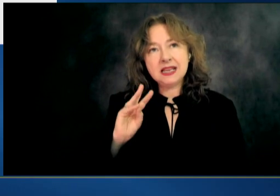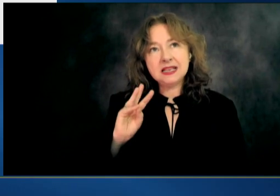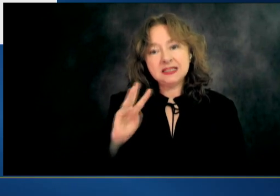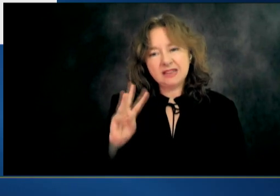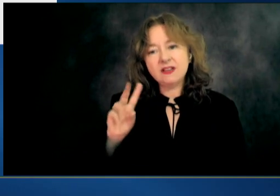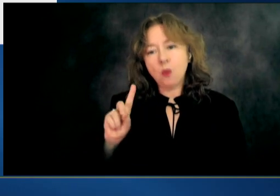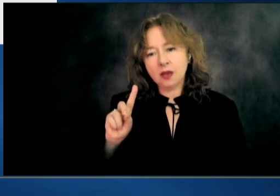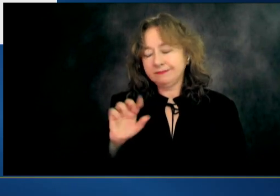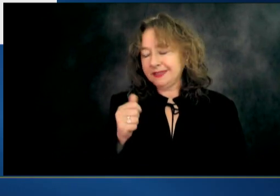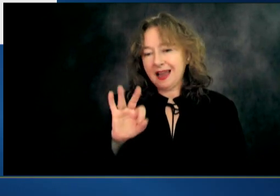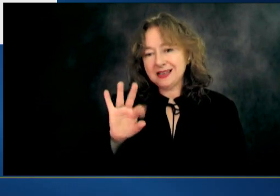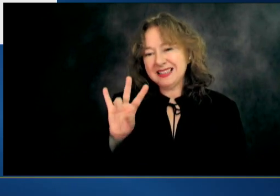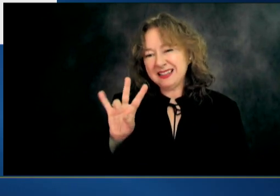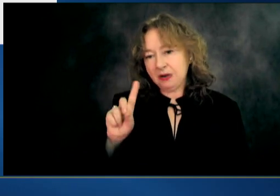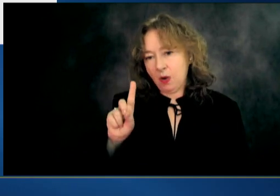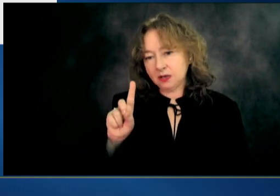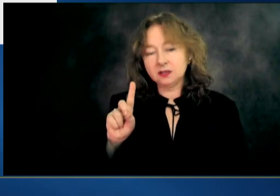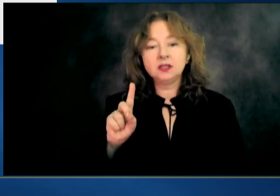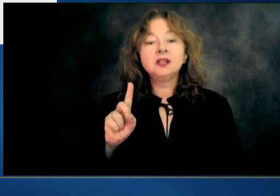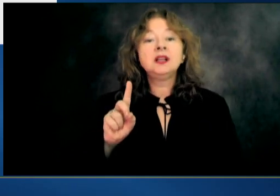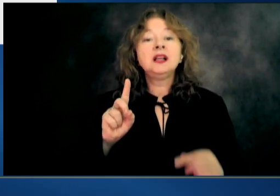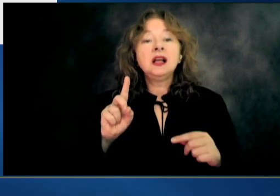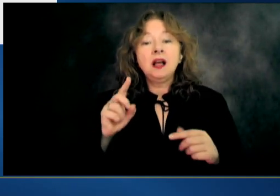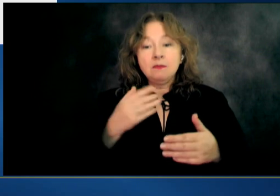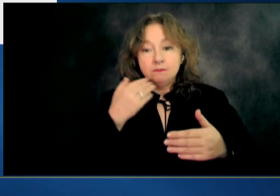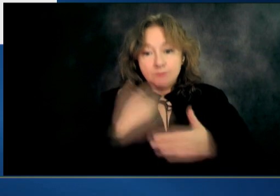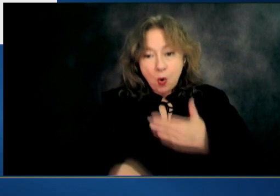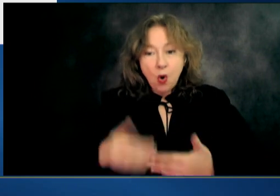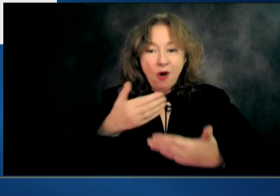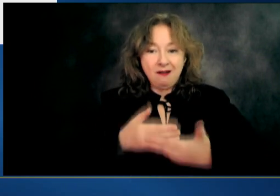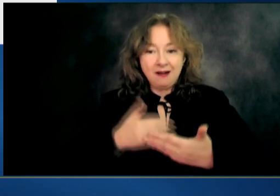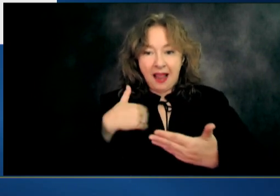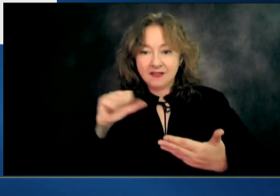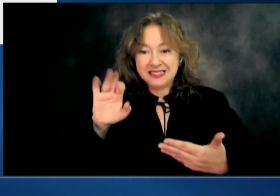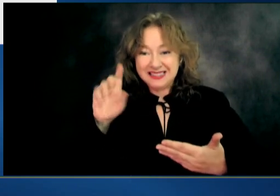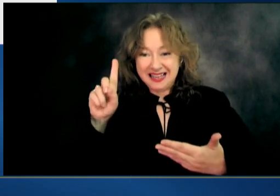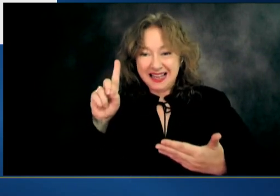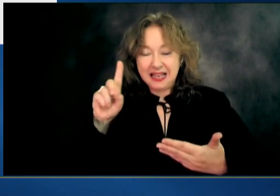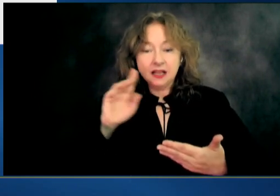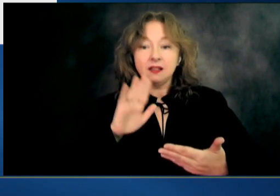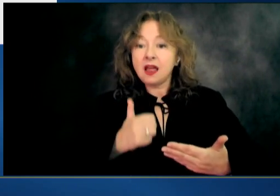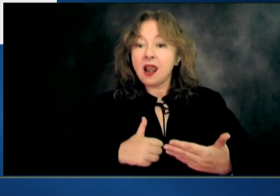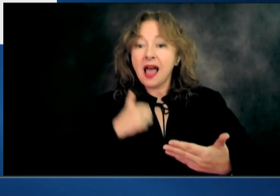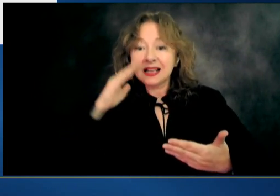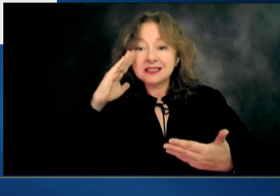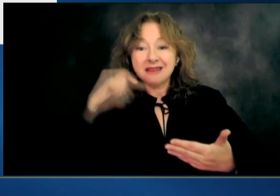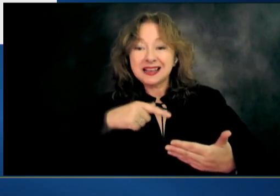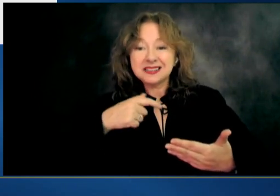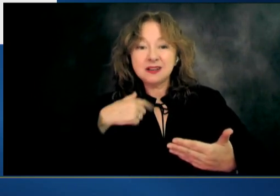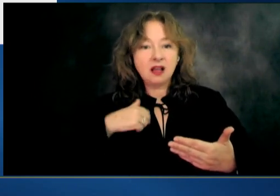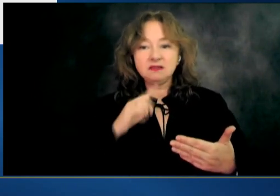the life expectancy for a baby with sickle cell disease was 10 years. Most sickle cell patients